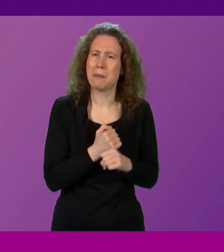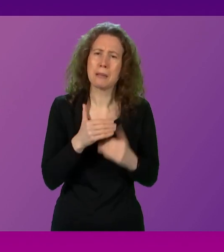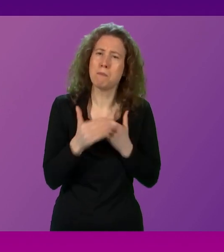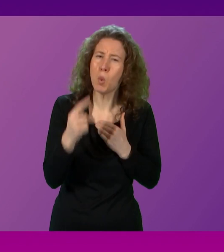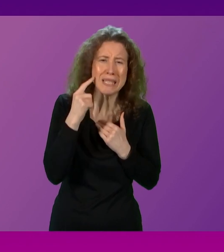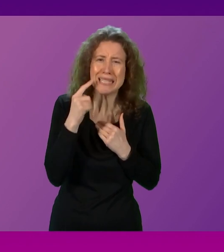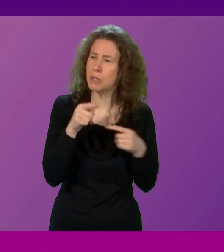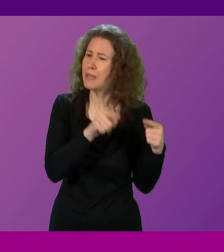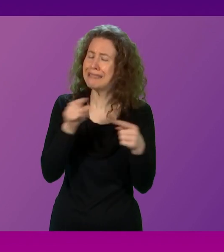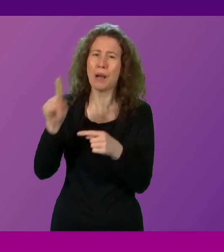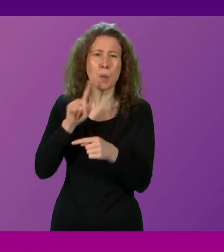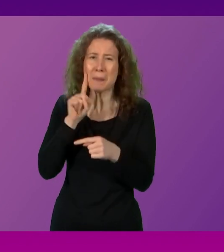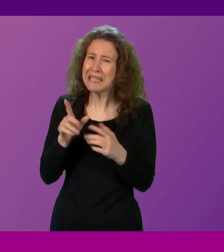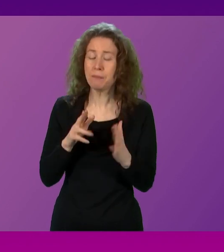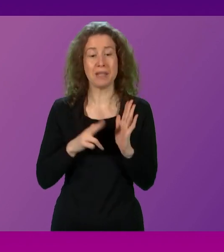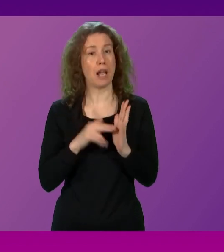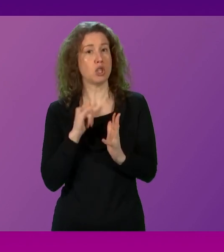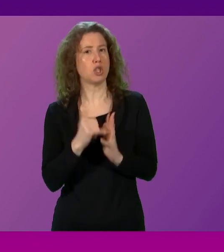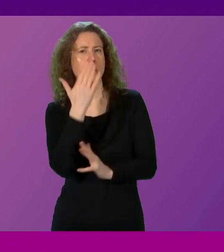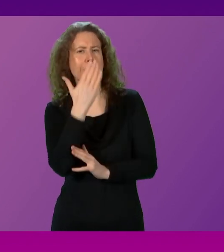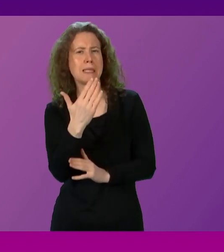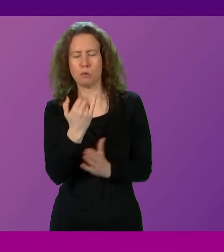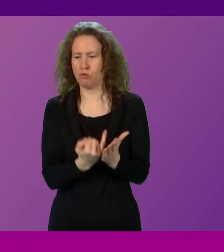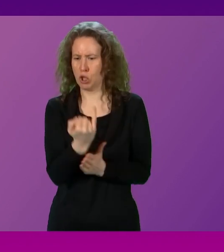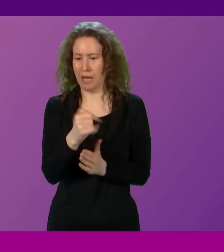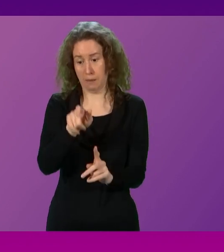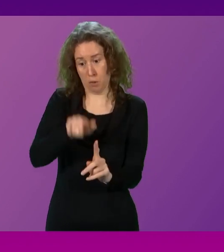Nicola Sturgeon seems to reject the idea that the fact that he is currently in